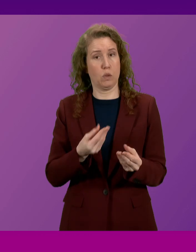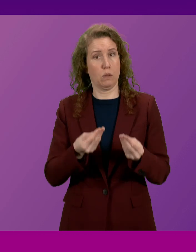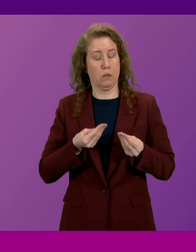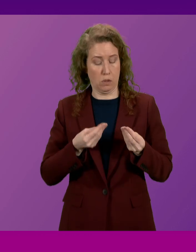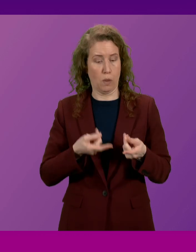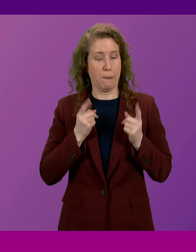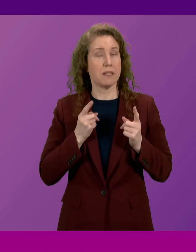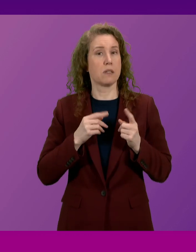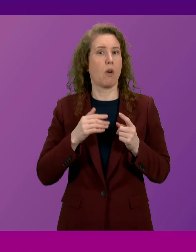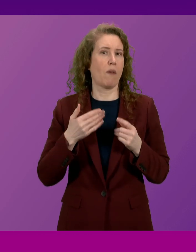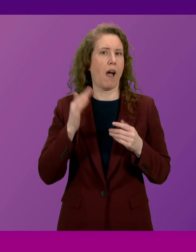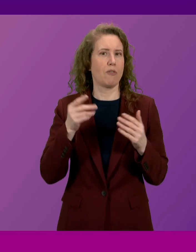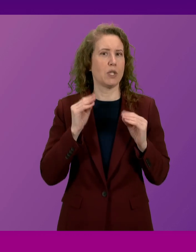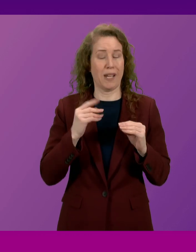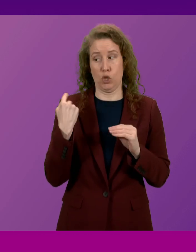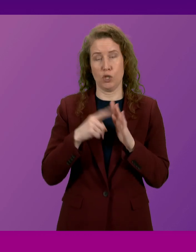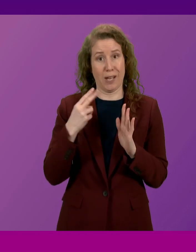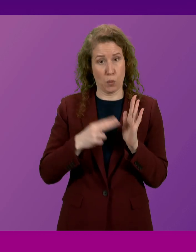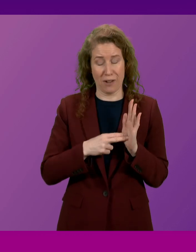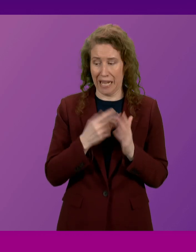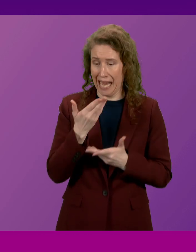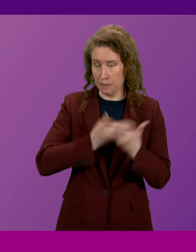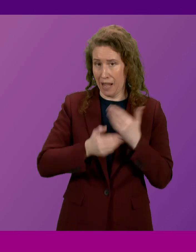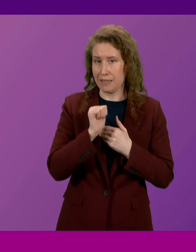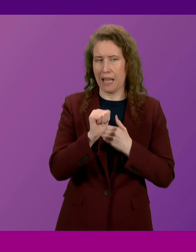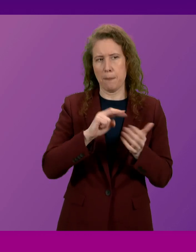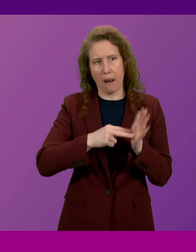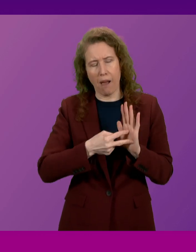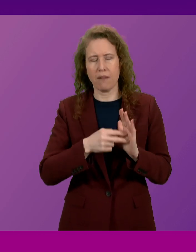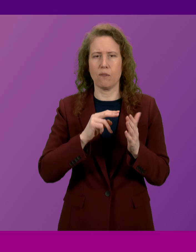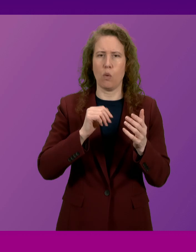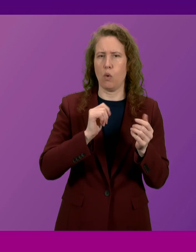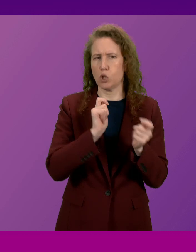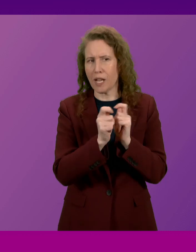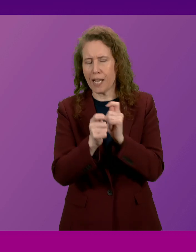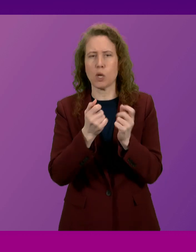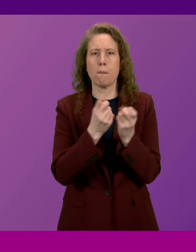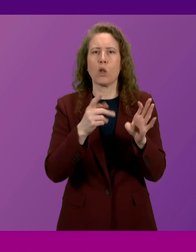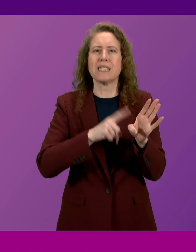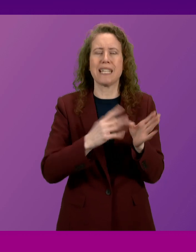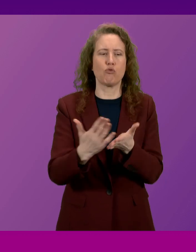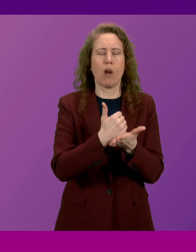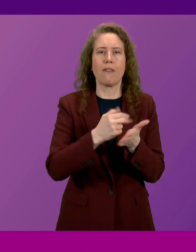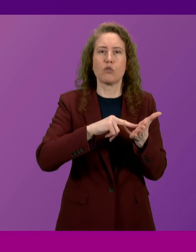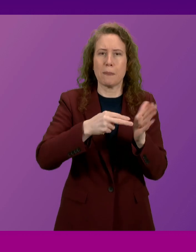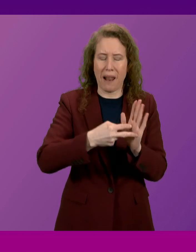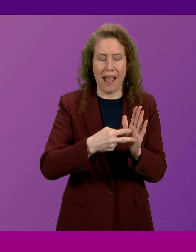in January regarding its organisational change project and multiyear recovery plan, which are seeking to return the university to reporting a